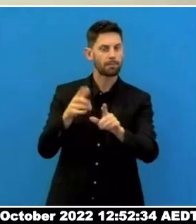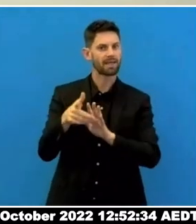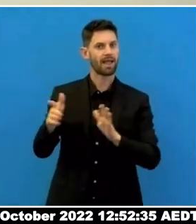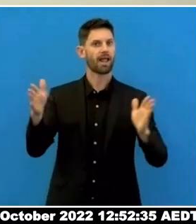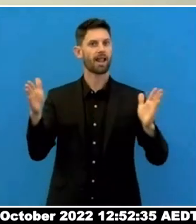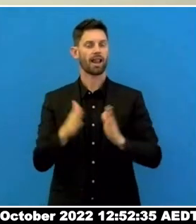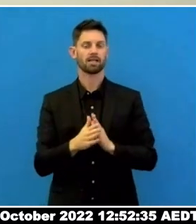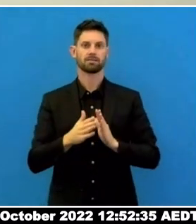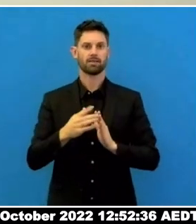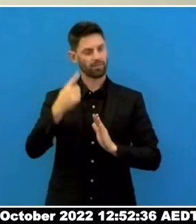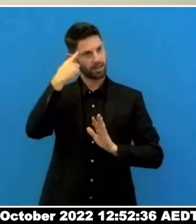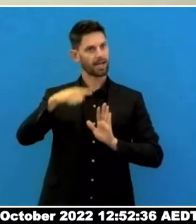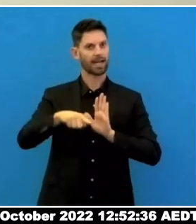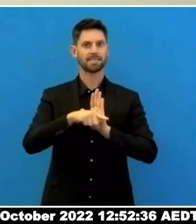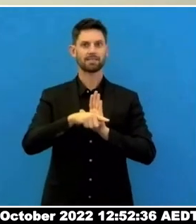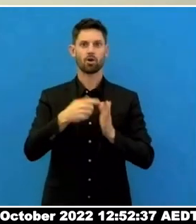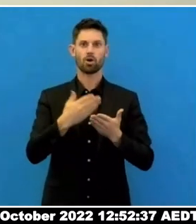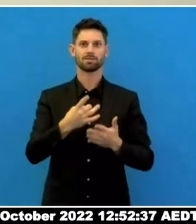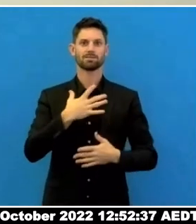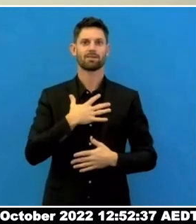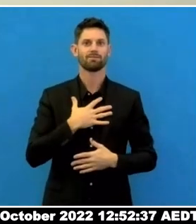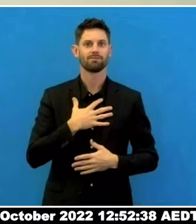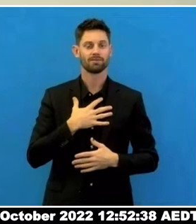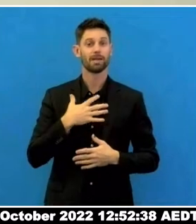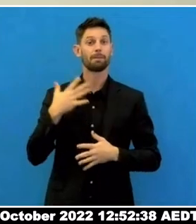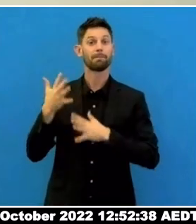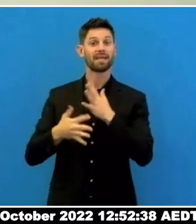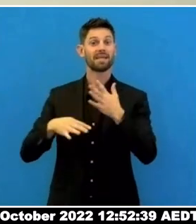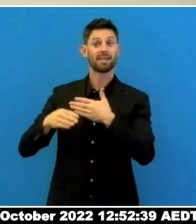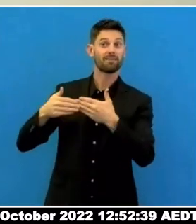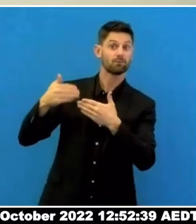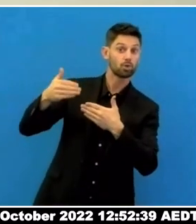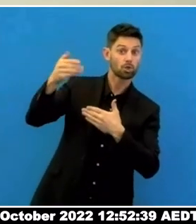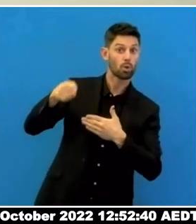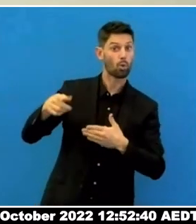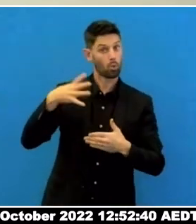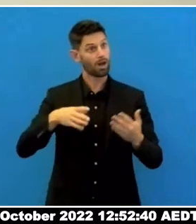that whether it's straightaway whether it's down the track if they need services, they are more able to access them.